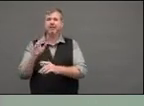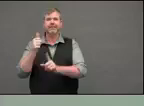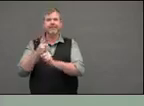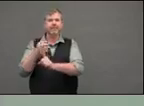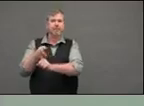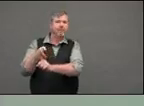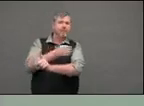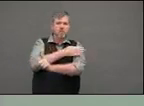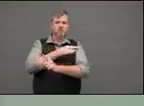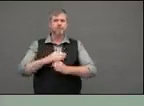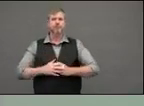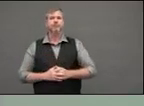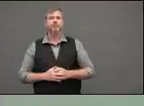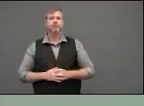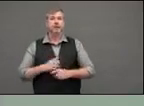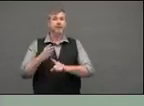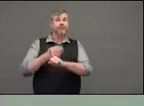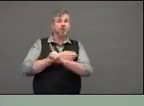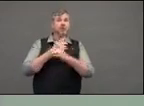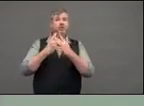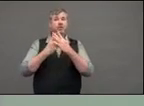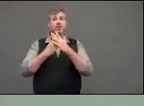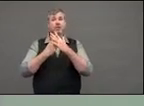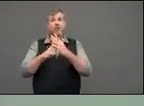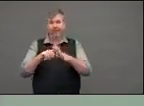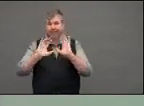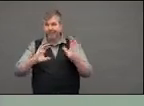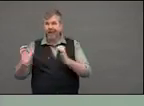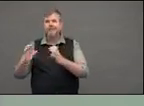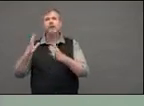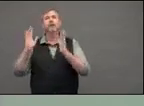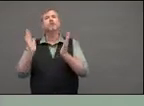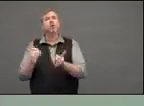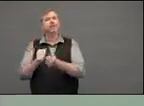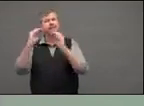how they can help you you know also transition or if also they're